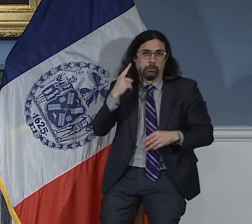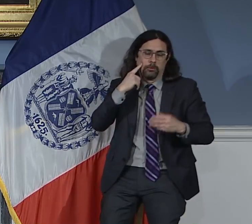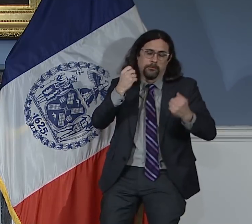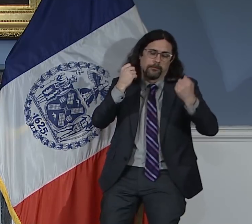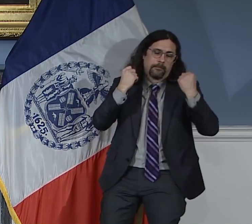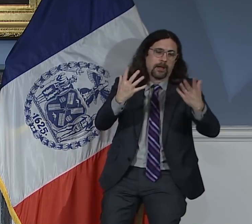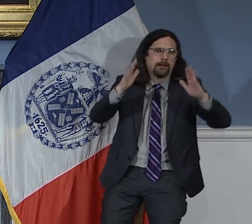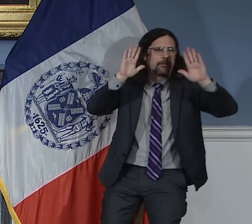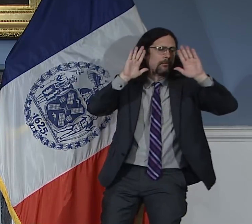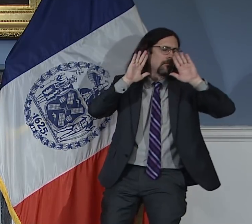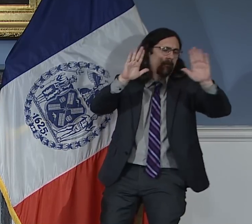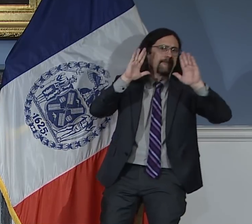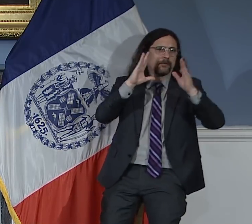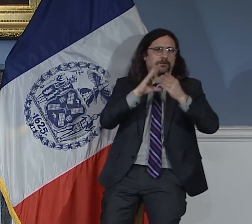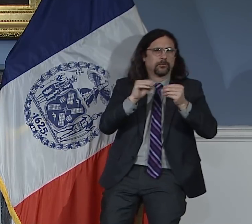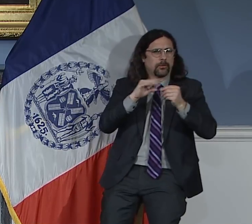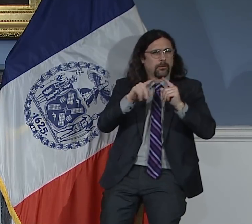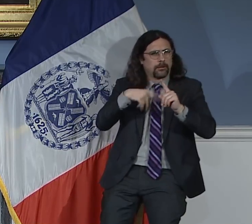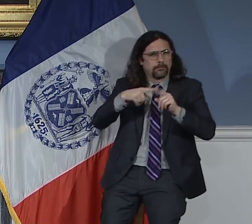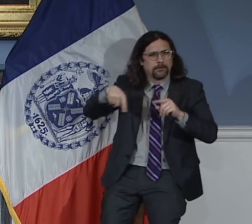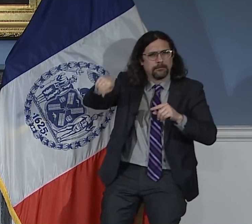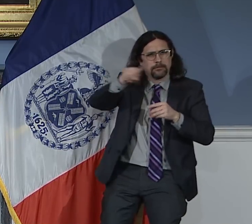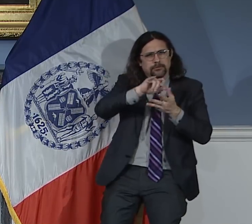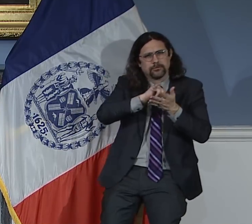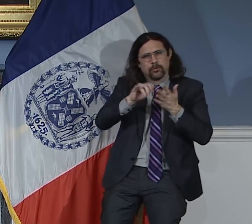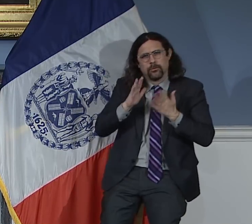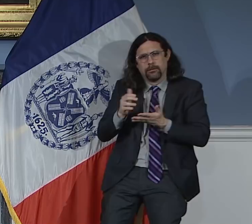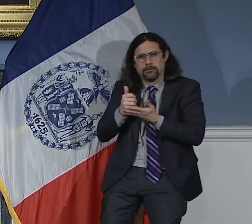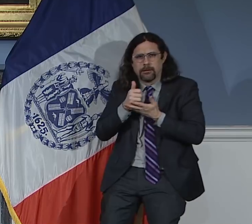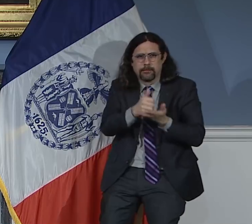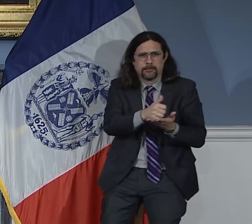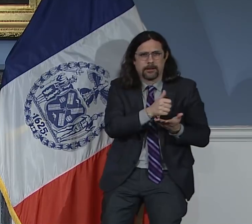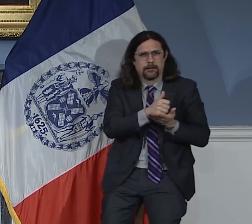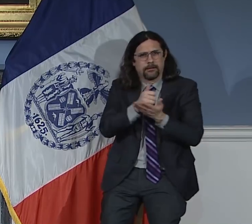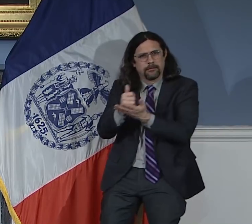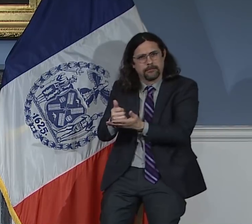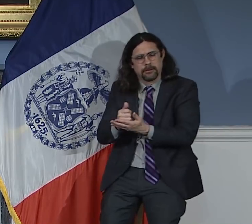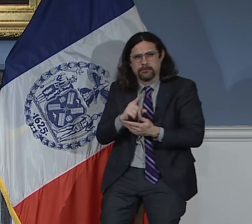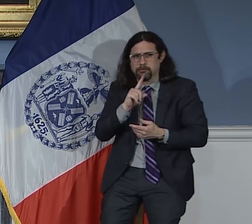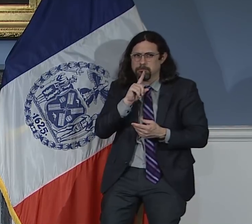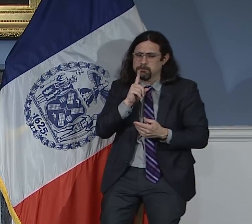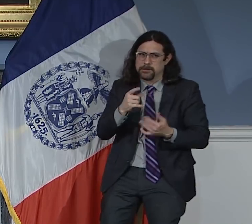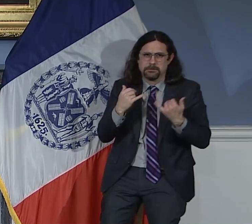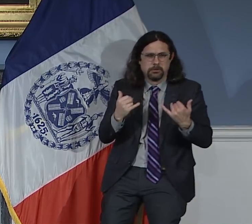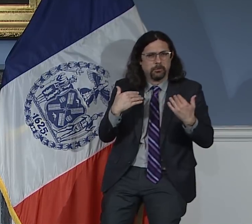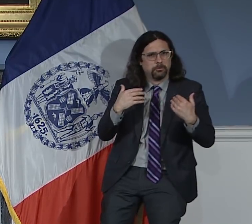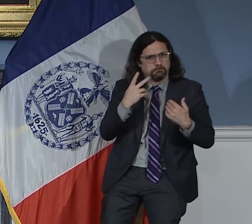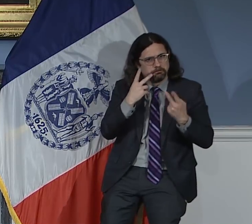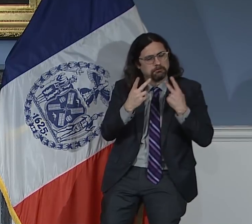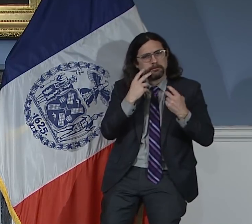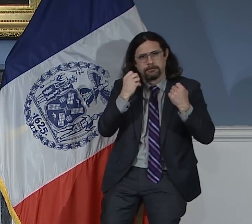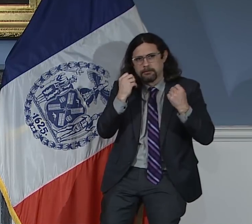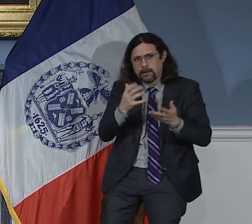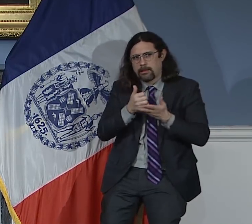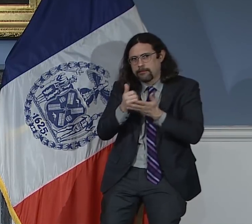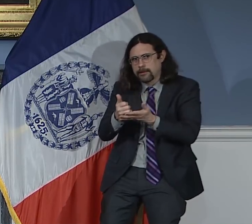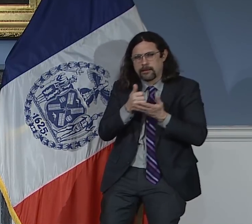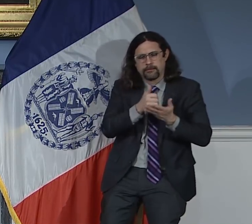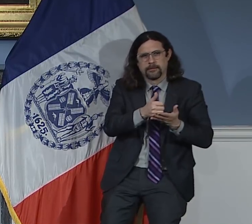EROV THE CITY, NEW YORKERS STEPPING UP, MAKING THINGS PPHAENIG RHT THREE HEWRET HE NEED IS GREATEST. THERE'S SO MANY PEOPLE HELPING